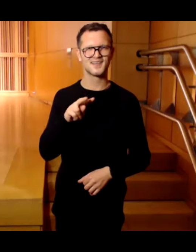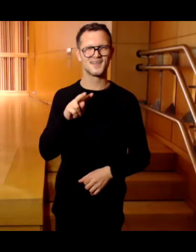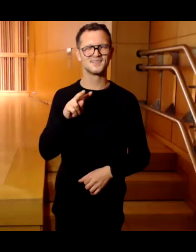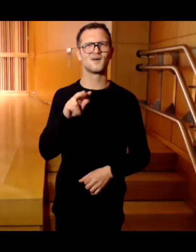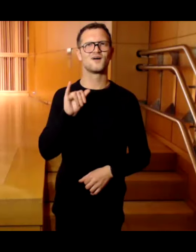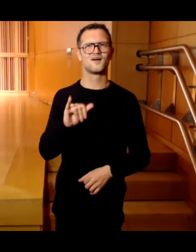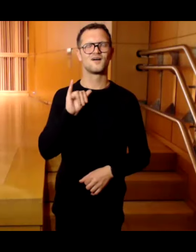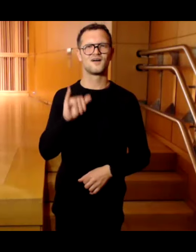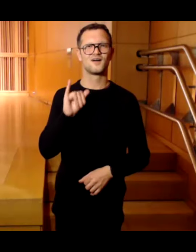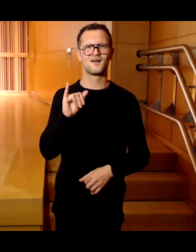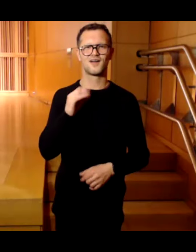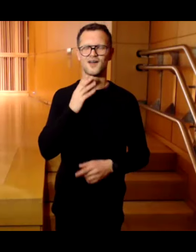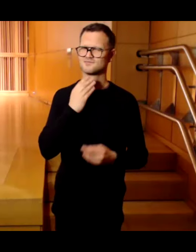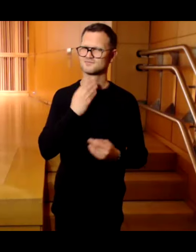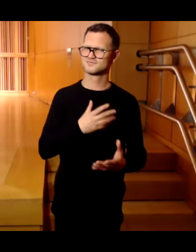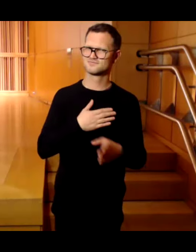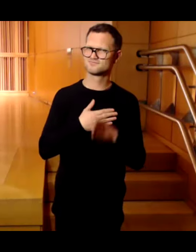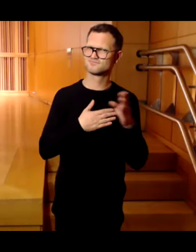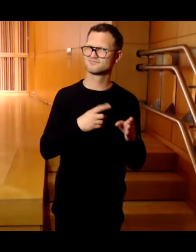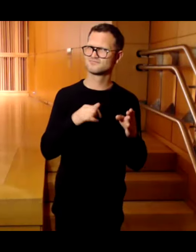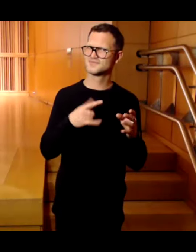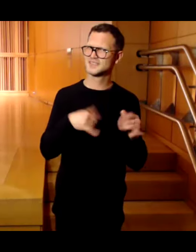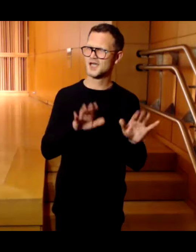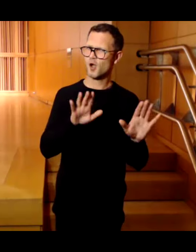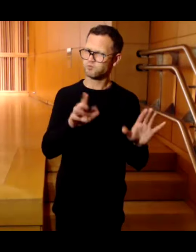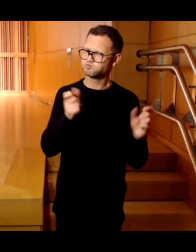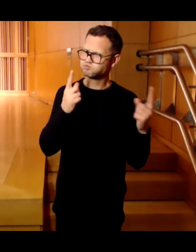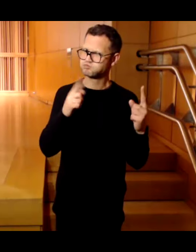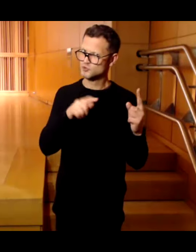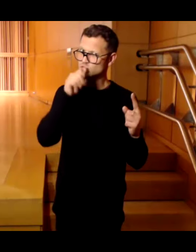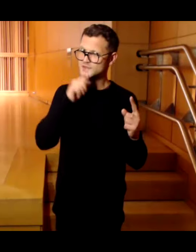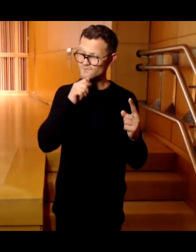I told her that though I fully sympathize with her suffering.